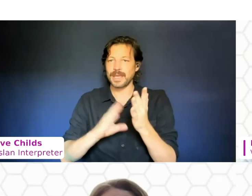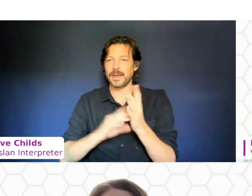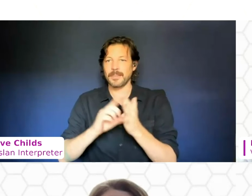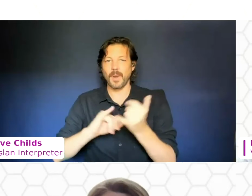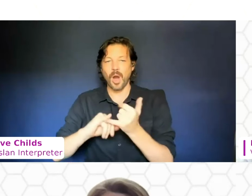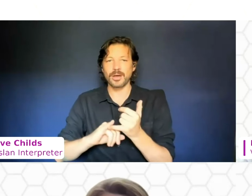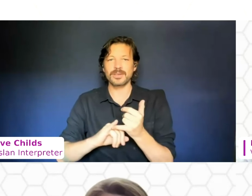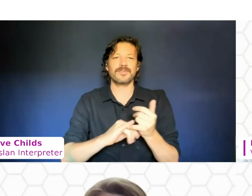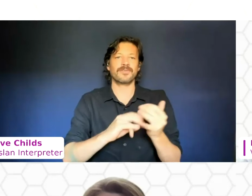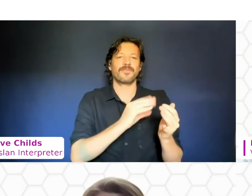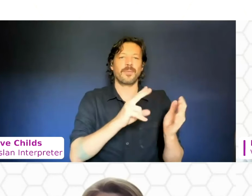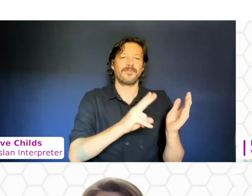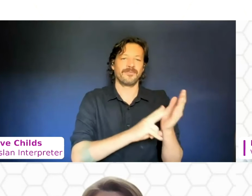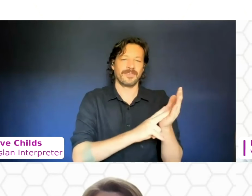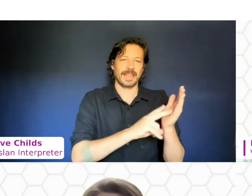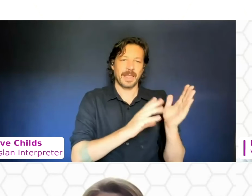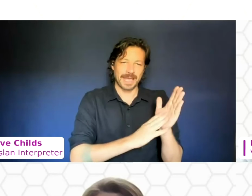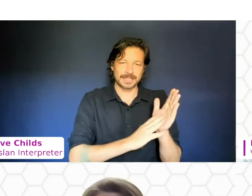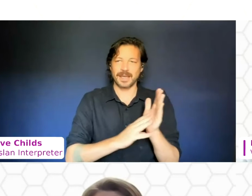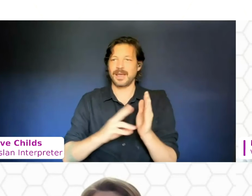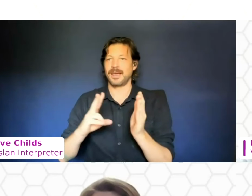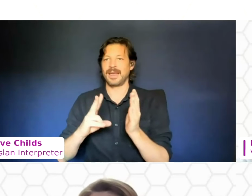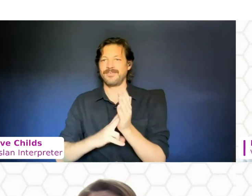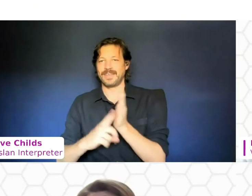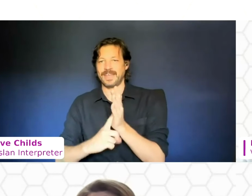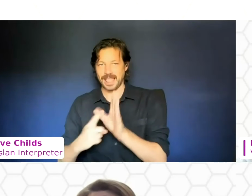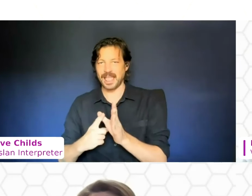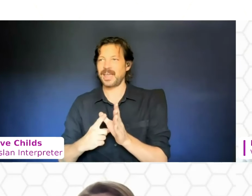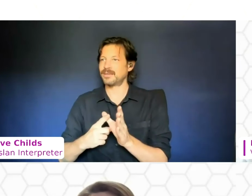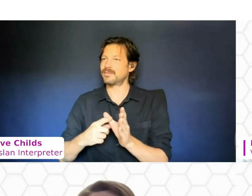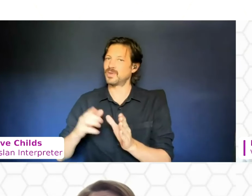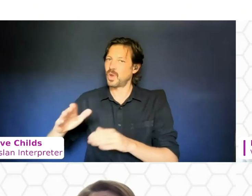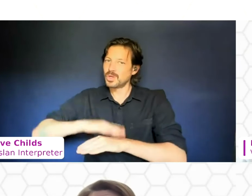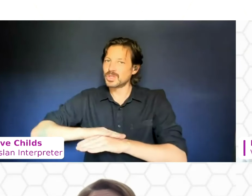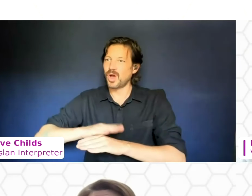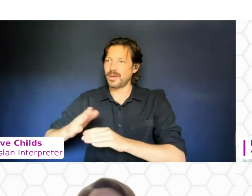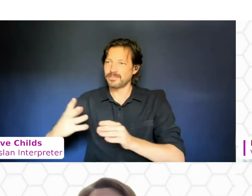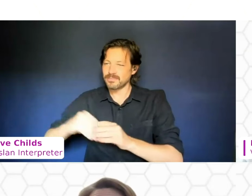and Legal Aid for your time and your contribution it's been really fantastic and it's clear to